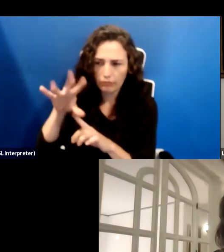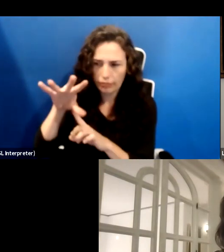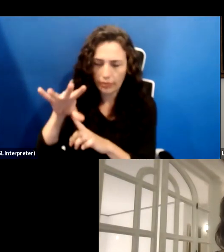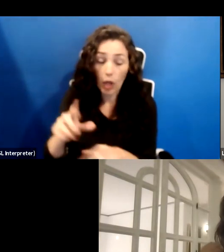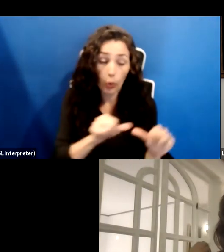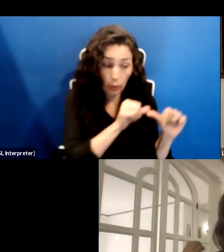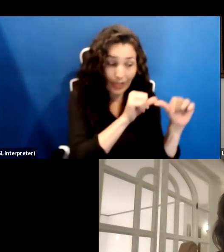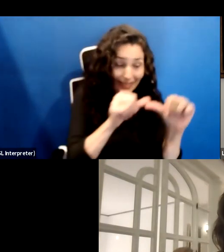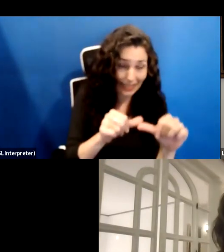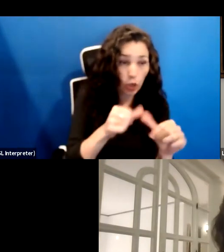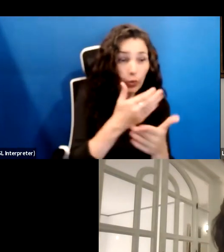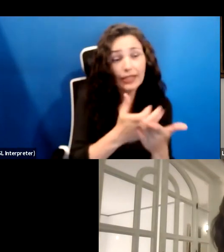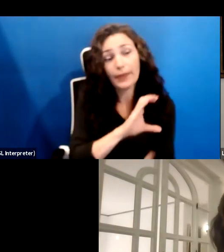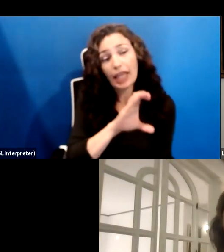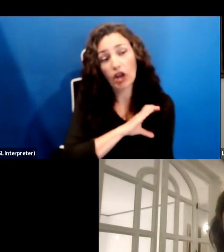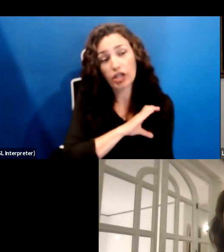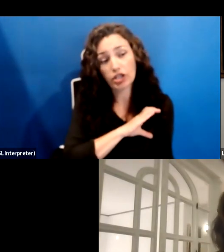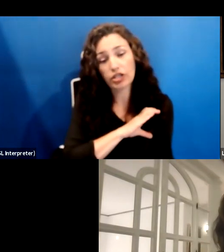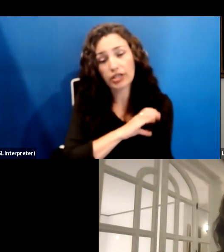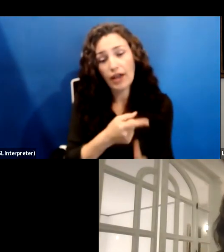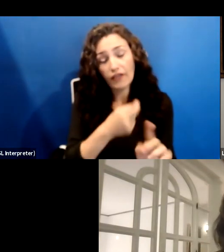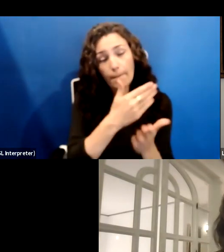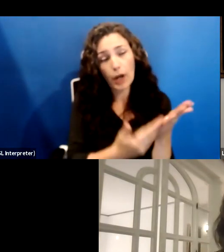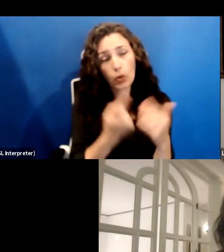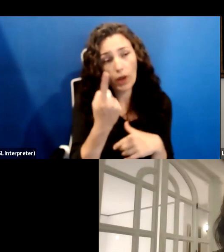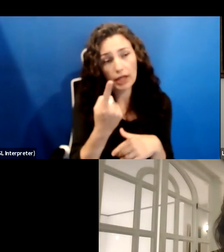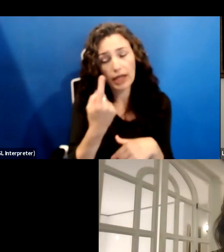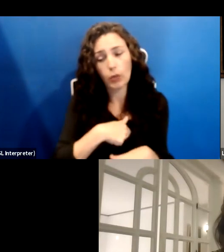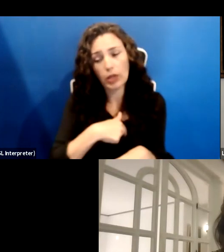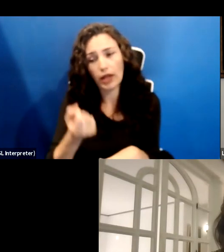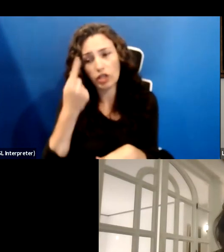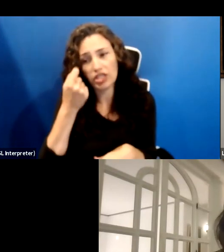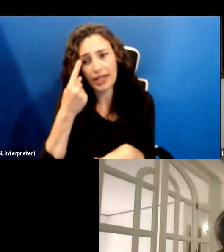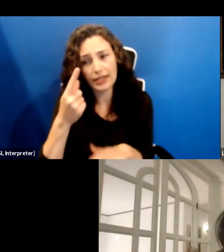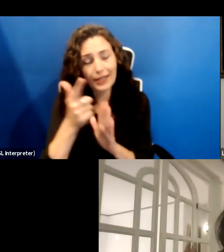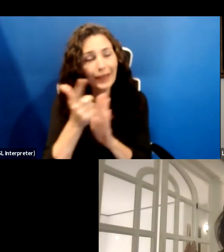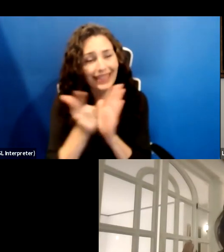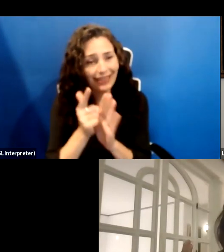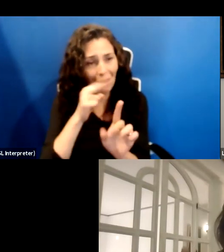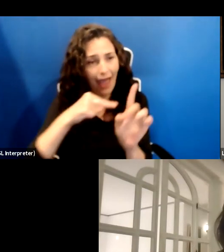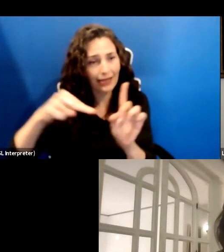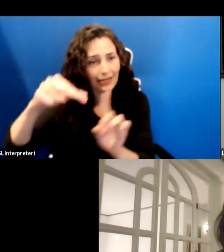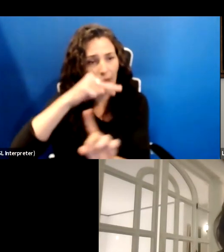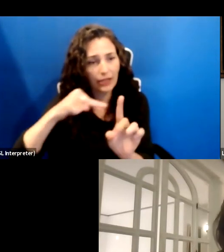and we will understand the legal aspects of the story as we follow the prosecution